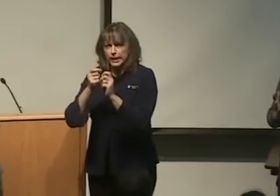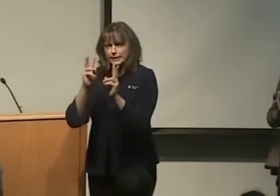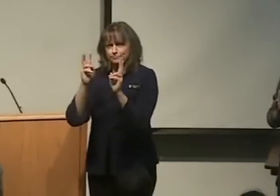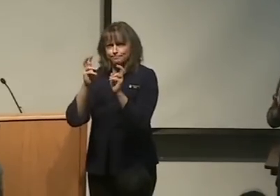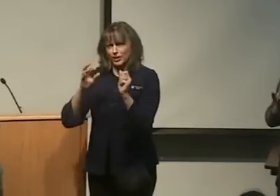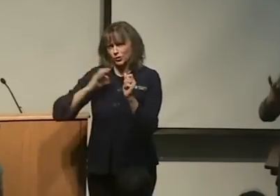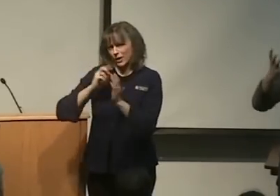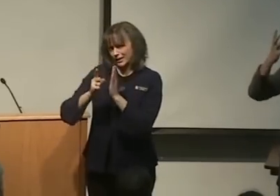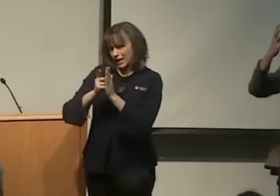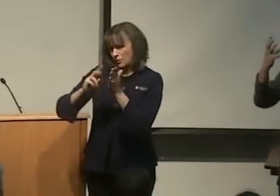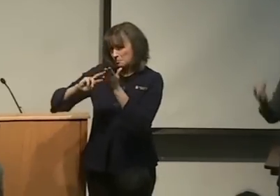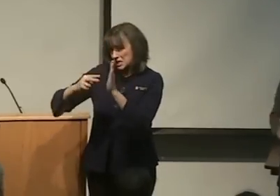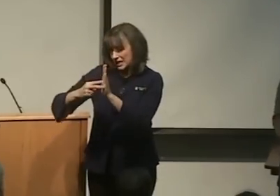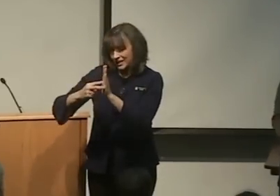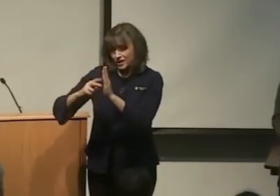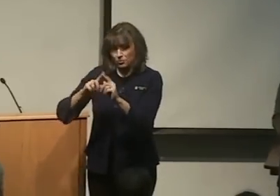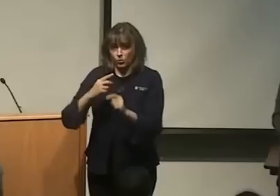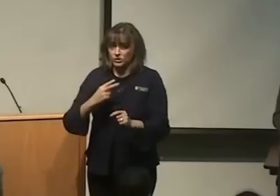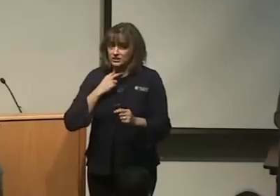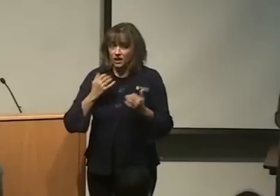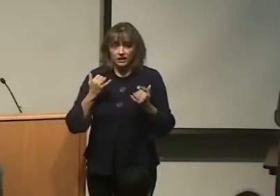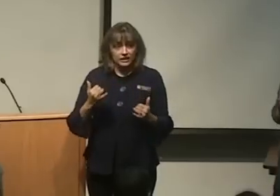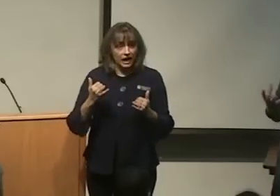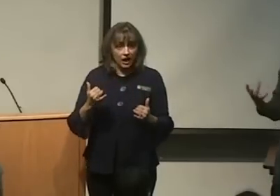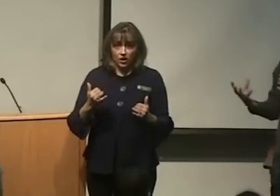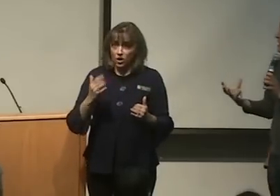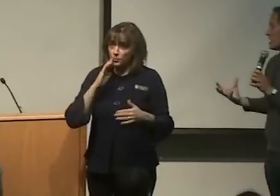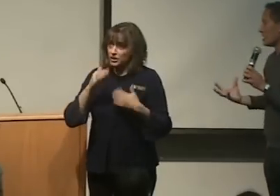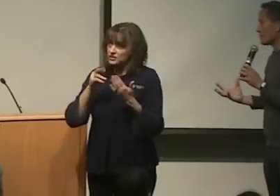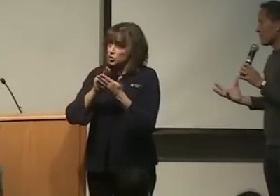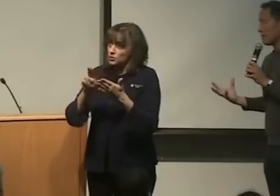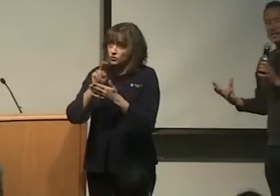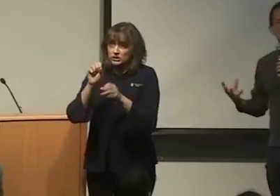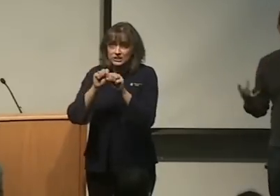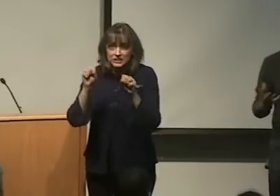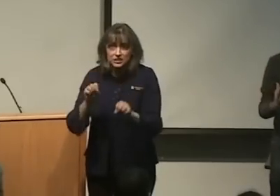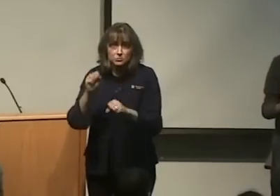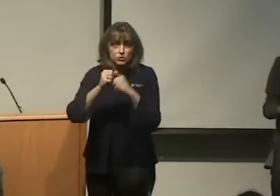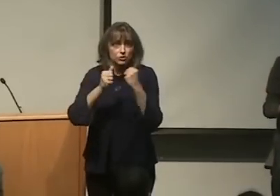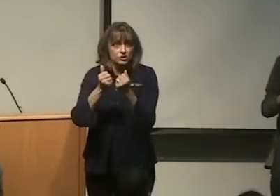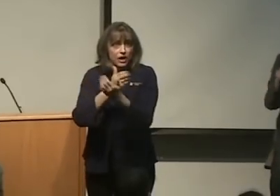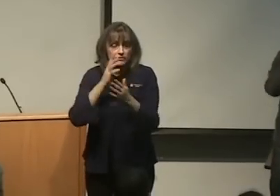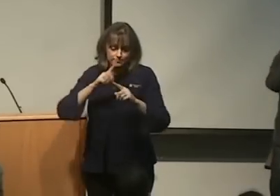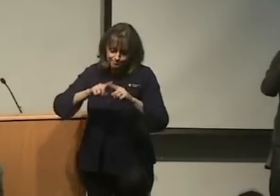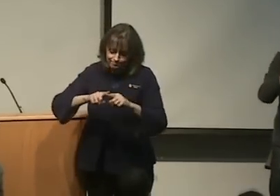We've created all of this infrastructure around credit hours, but it's not actually helping us. And other people have noticed